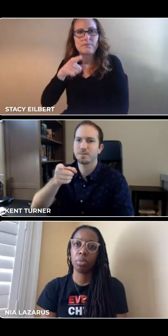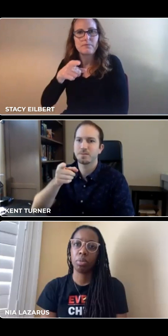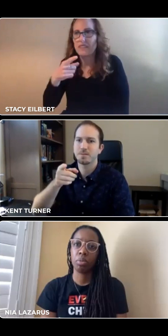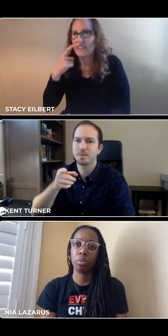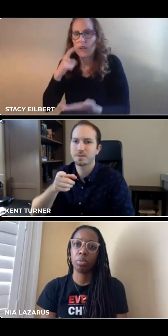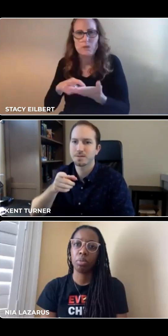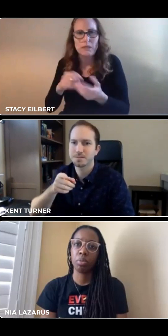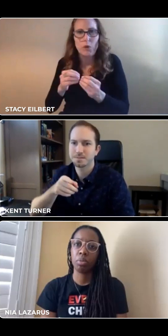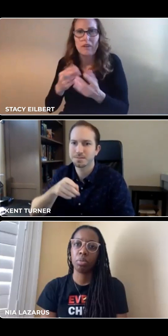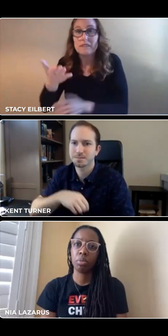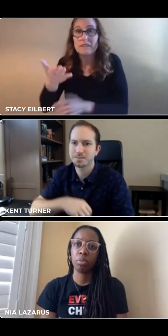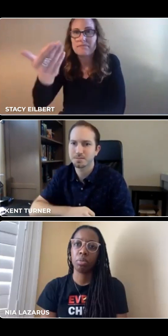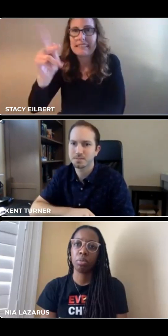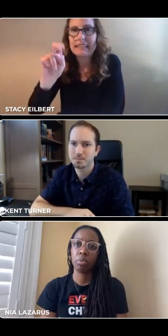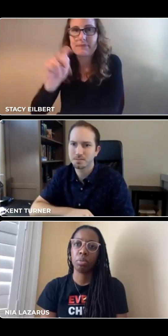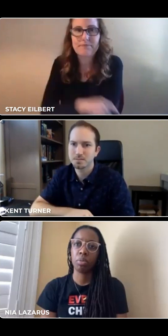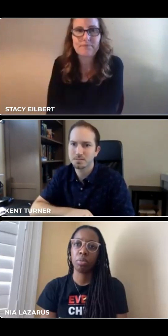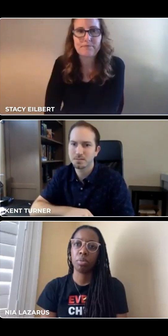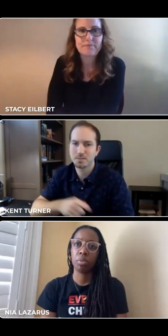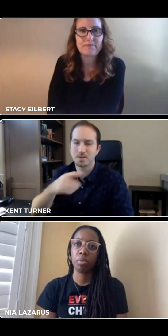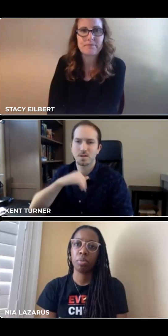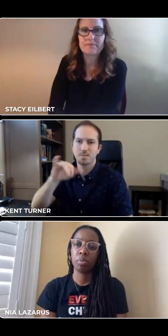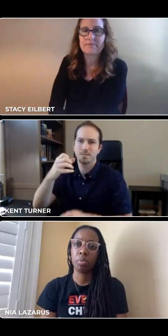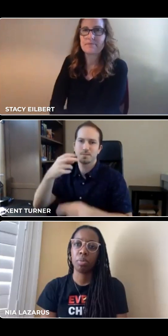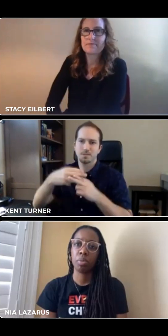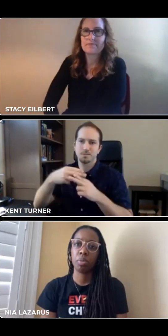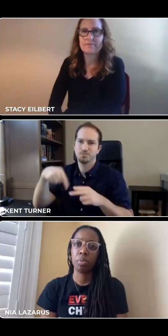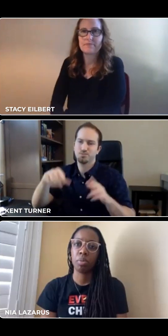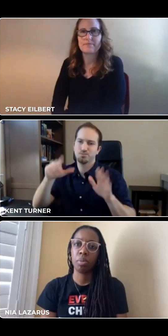Yes, go ahead, Kent.